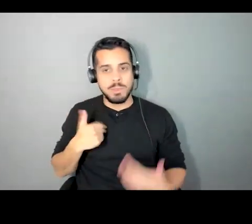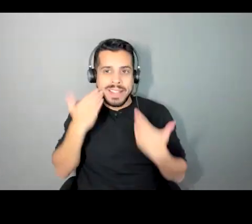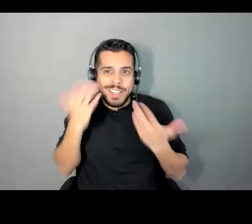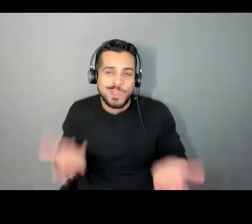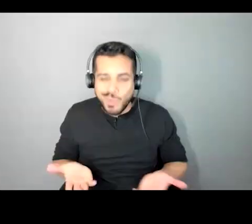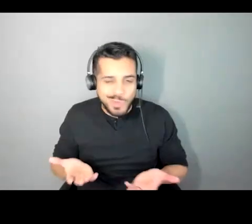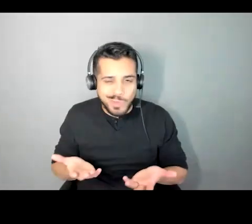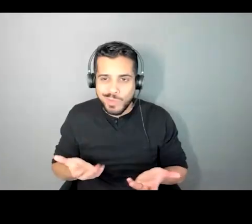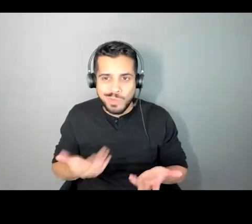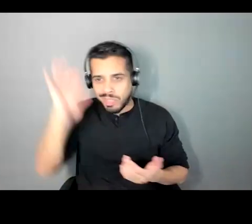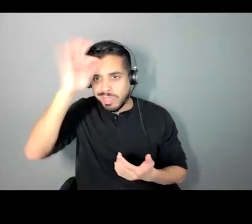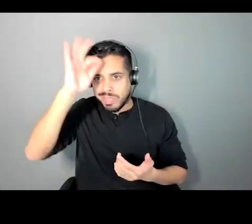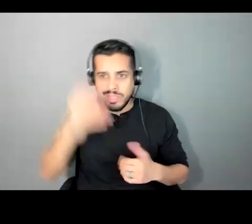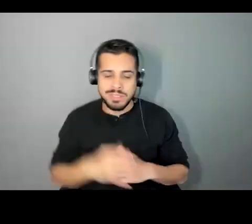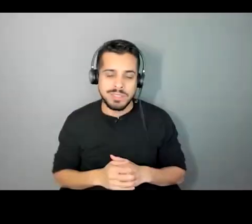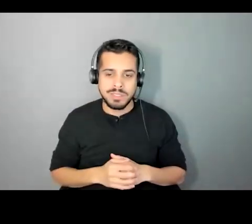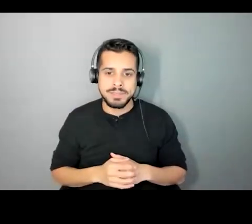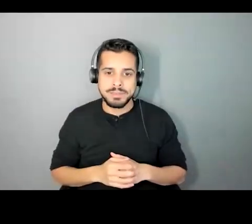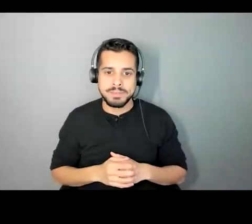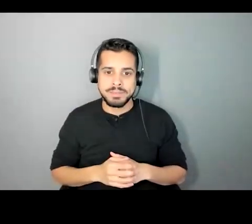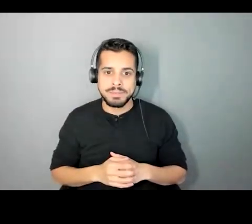Um... and, uh...